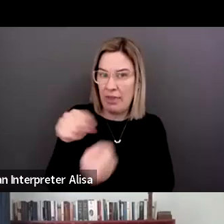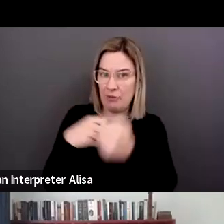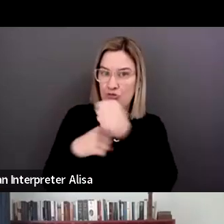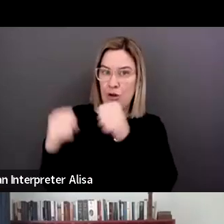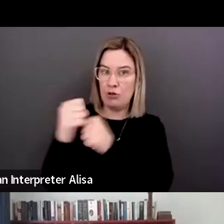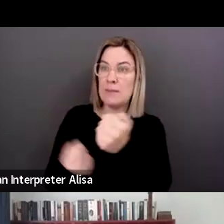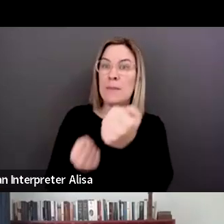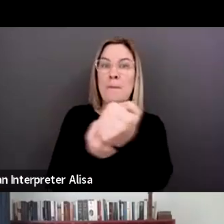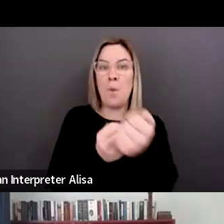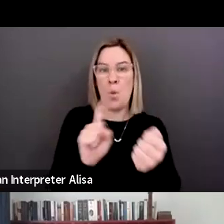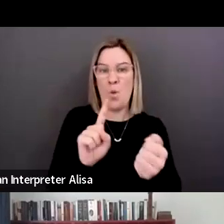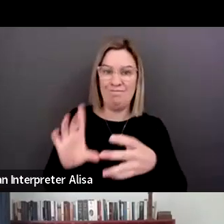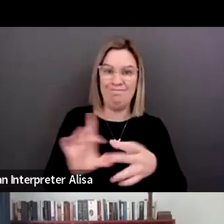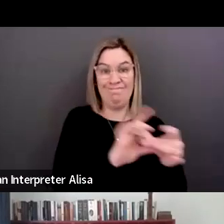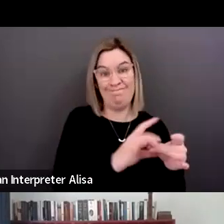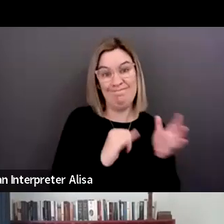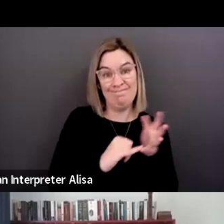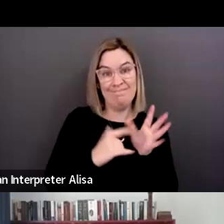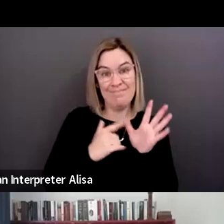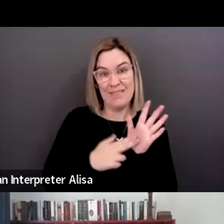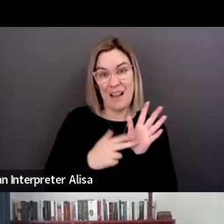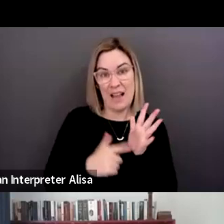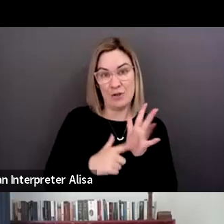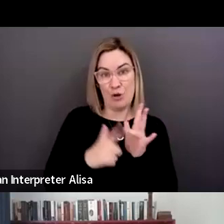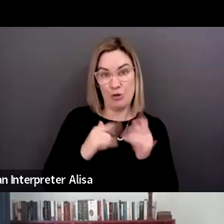a very clear way to look at what are the structures that we sort of